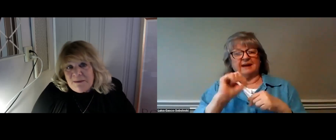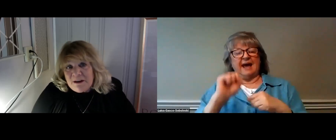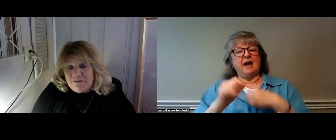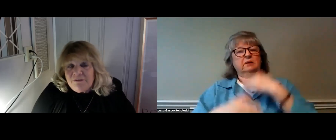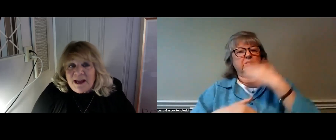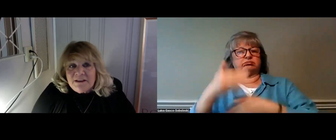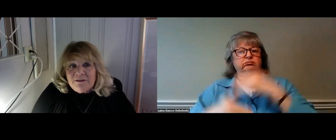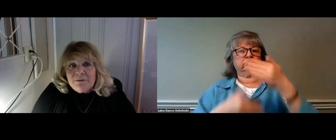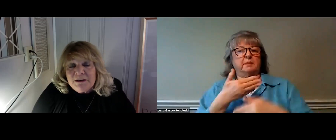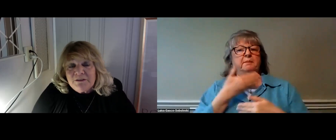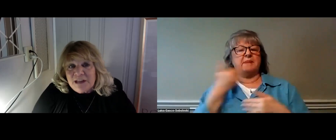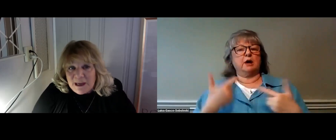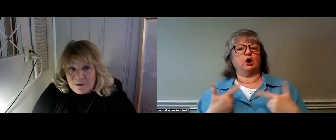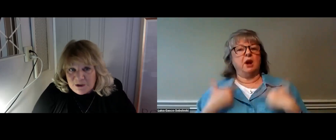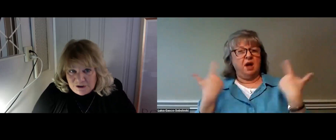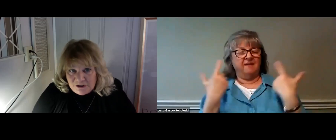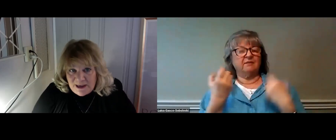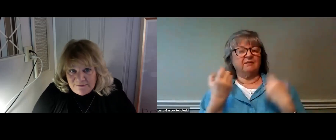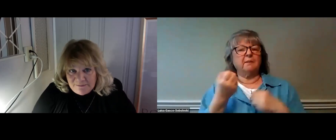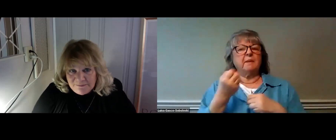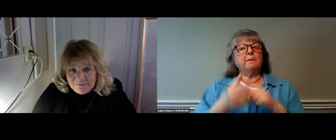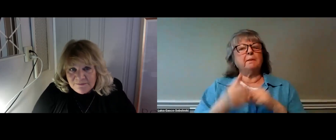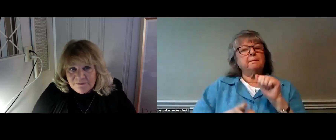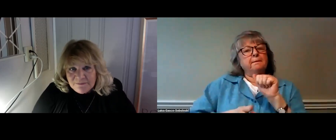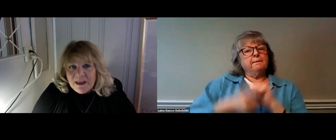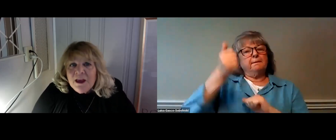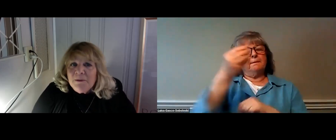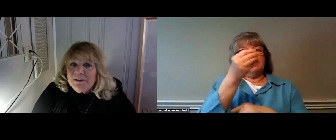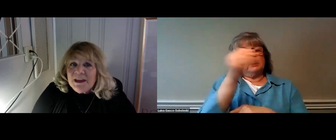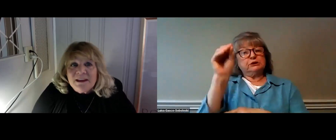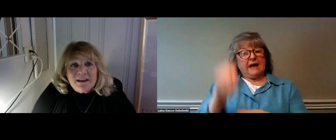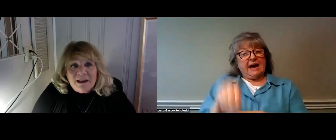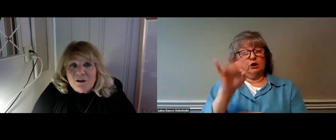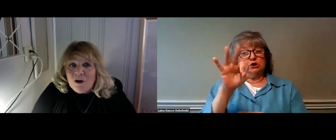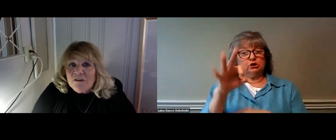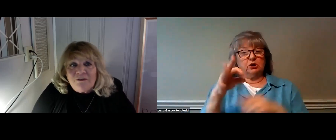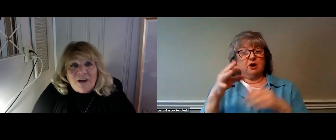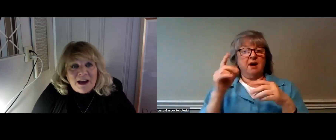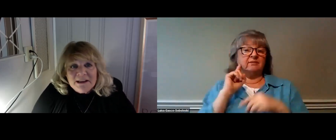matter of fact, have a bit of a language delay but they can get along fine in